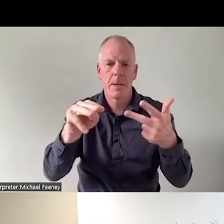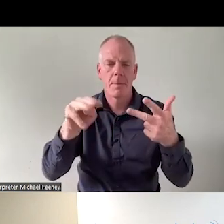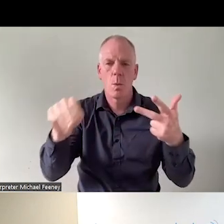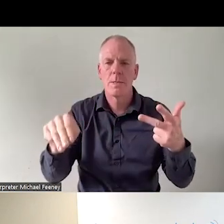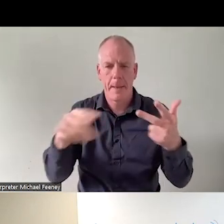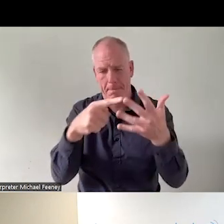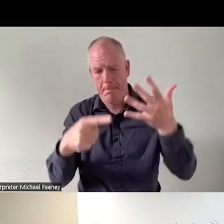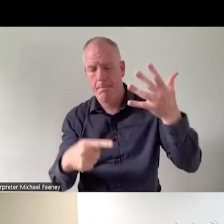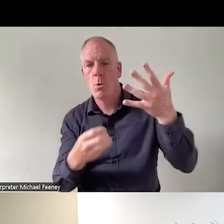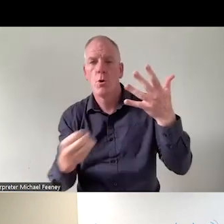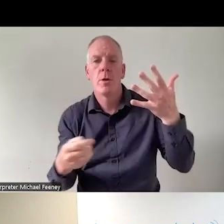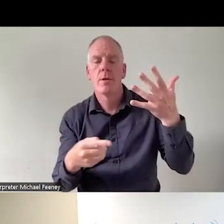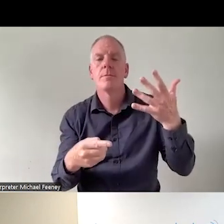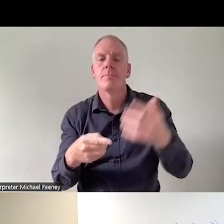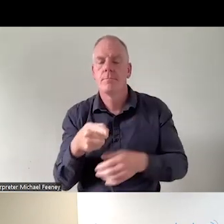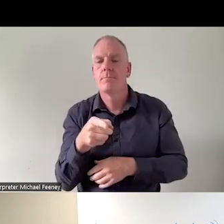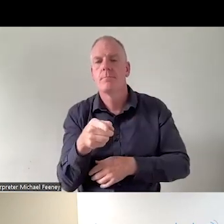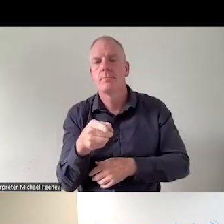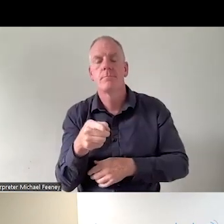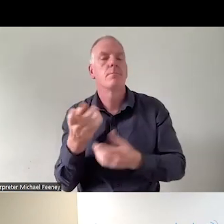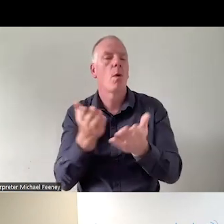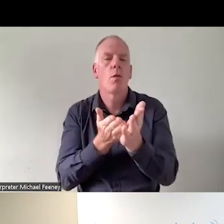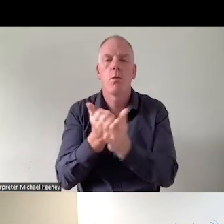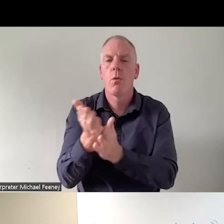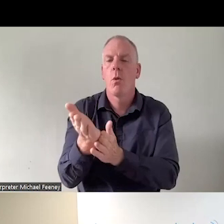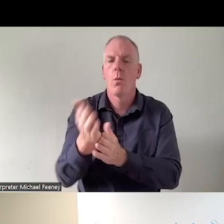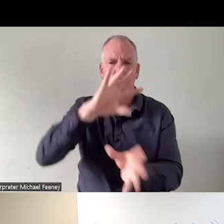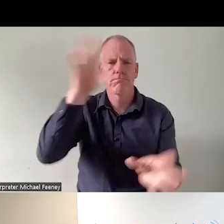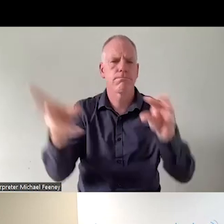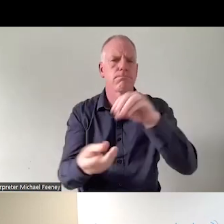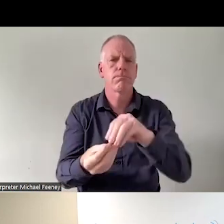And what I'm going to do is briefly just give an overview of what's needed,